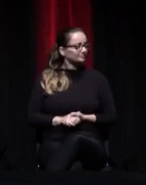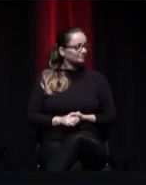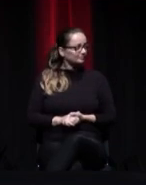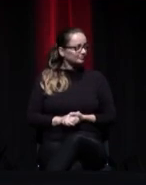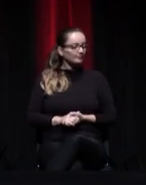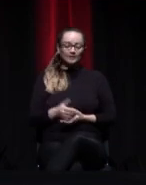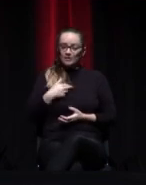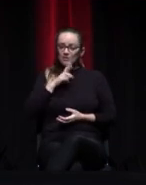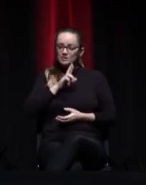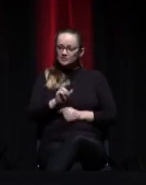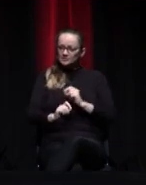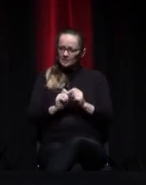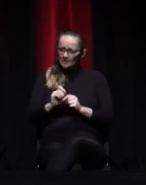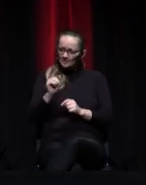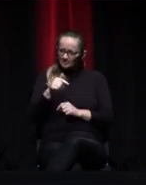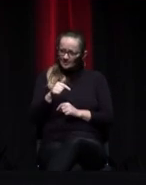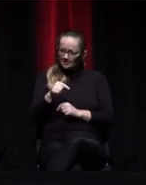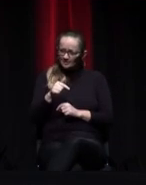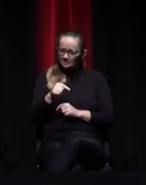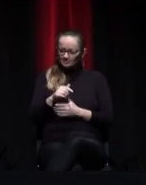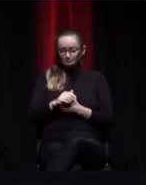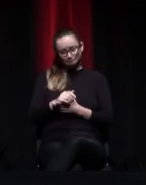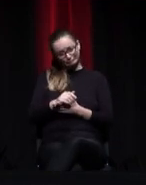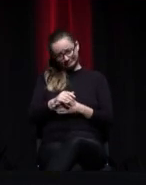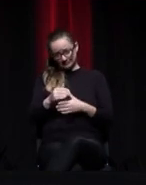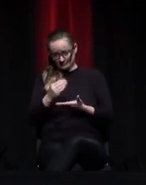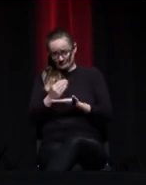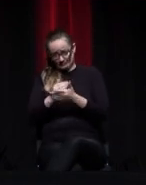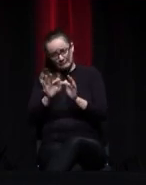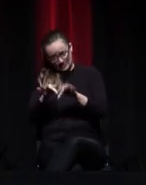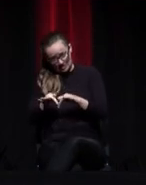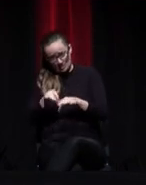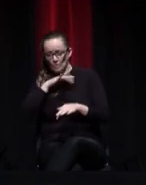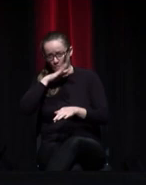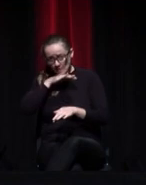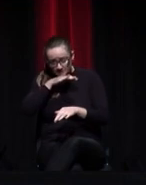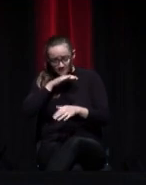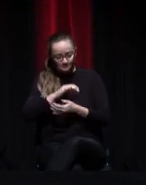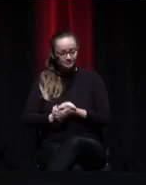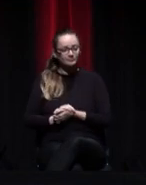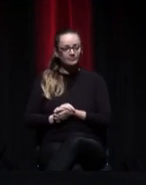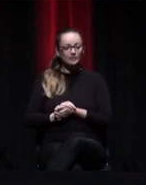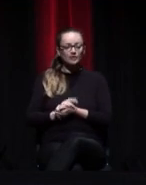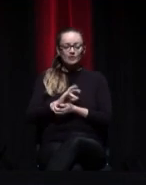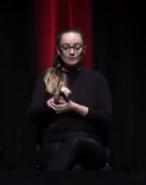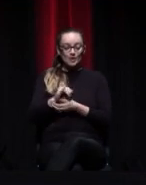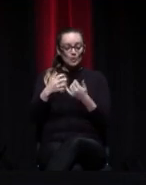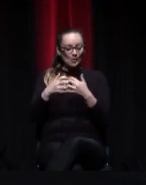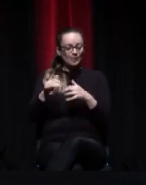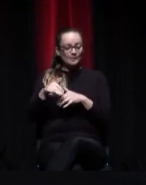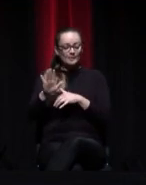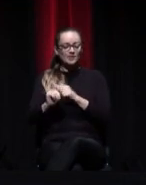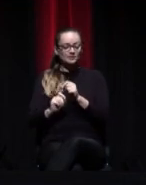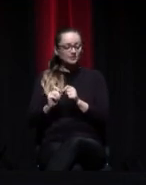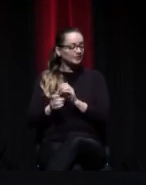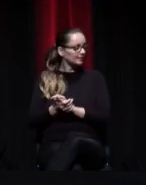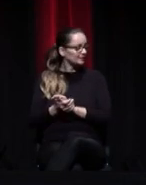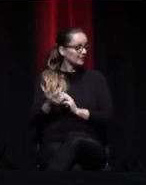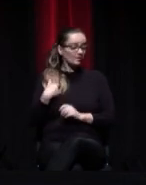Result: this ends badly. It ends badly and gets more complicated. Now I'll try to go faster.